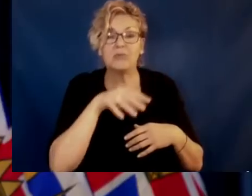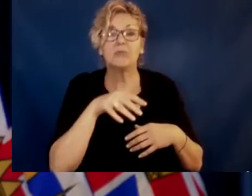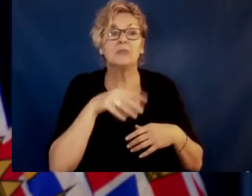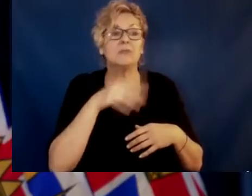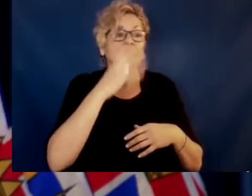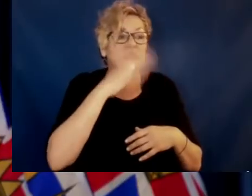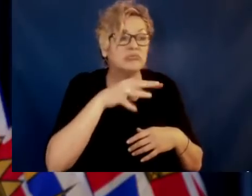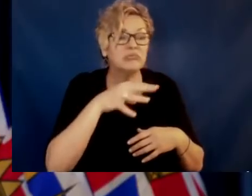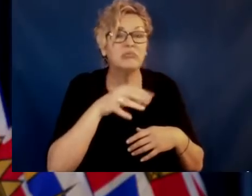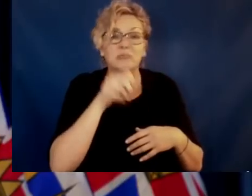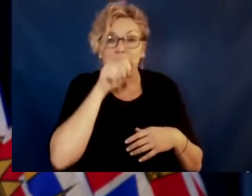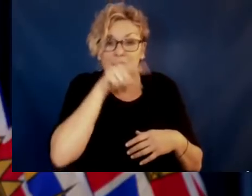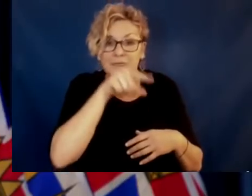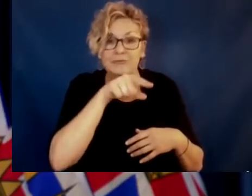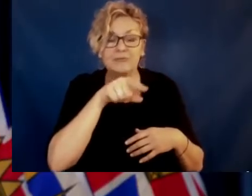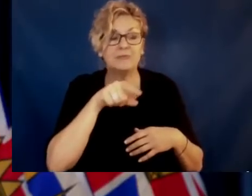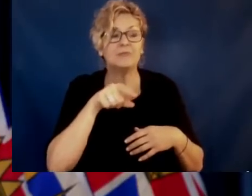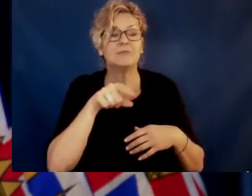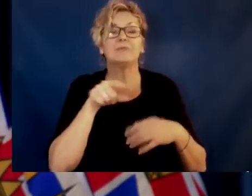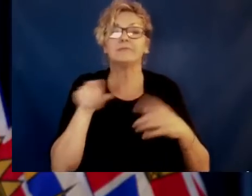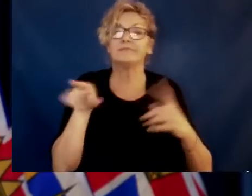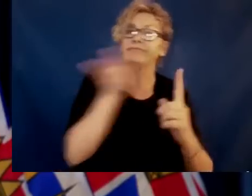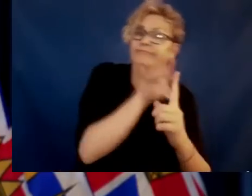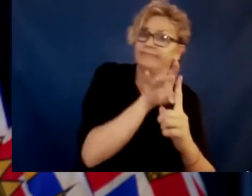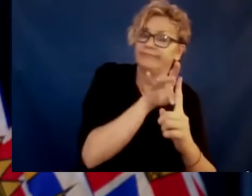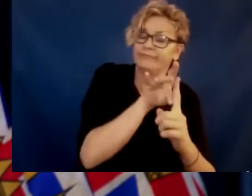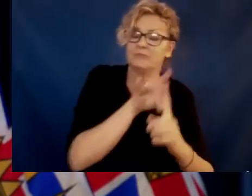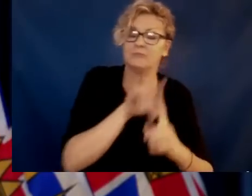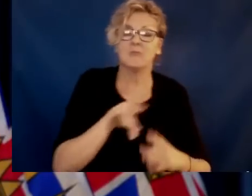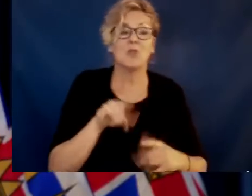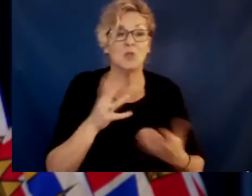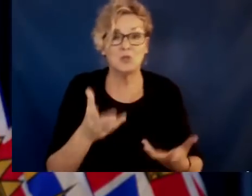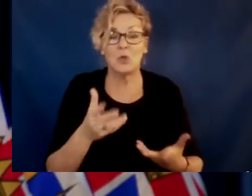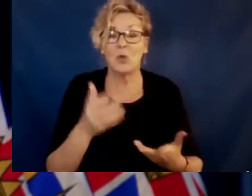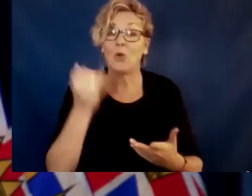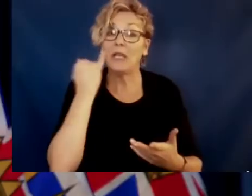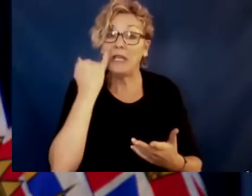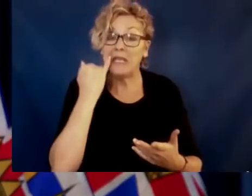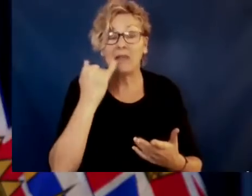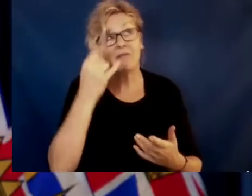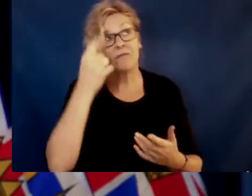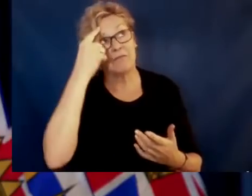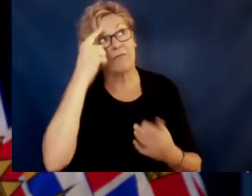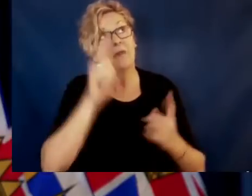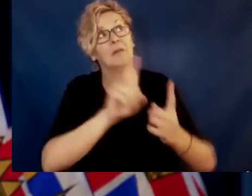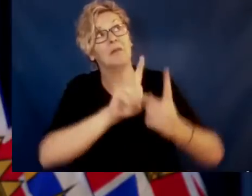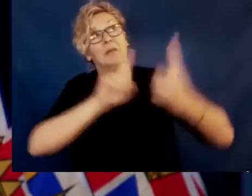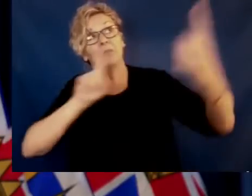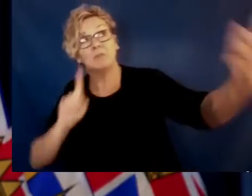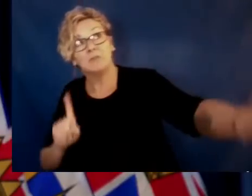homemade candy apples but to have things that are prepackaged that children can receive in individual packets so they're not